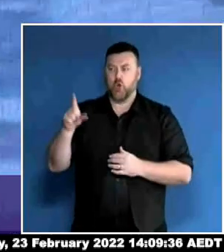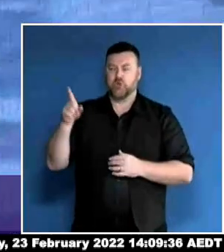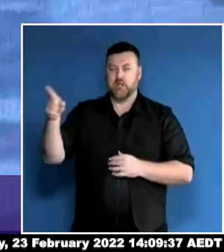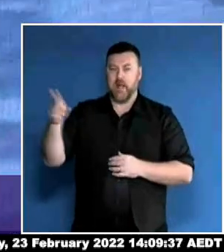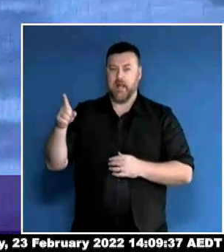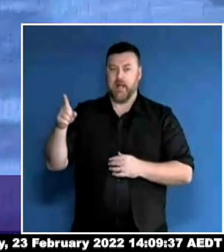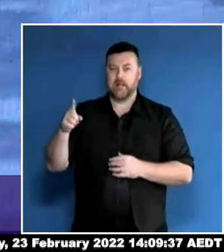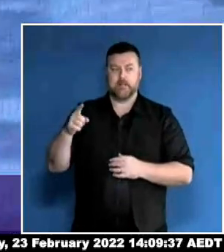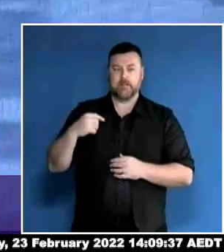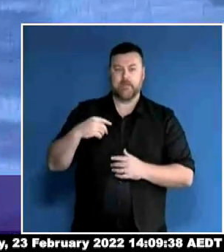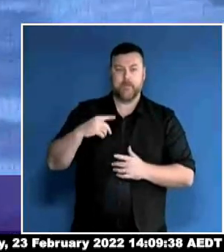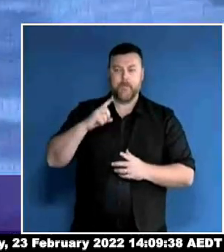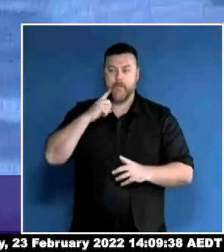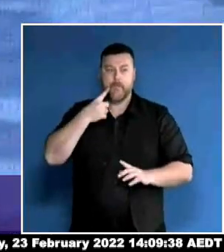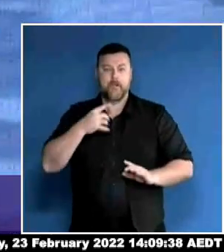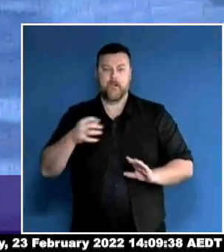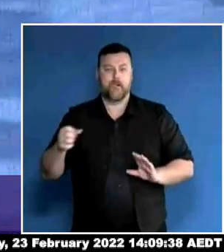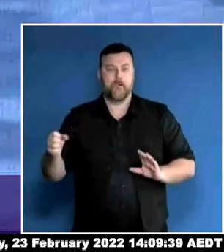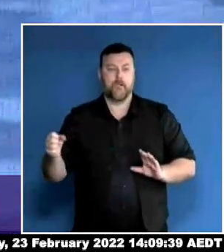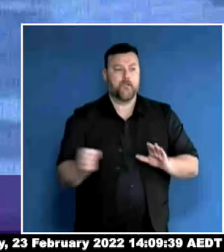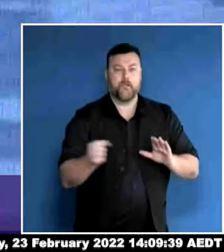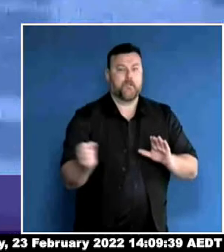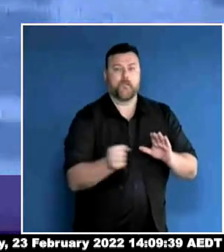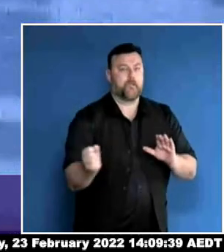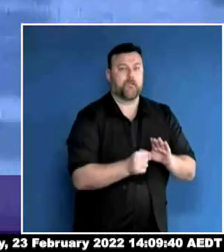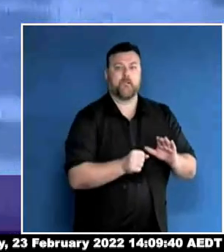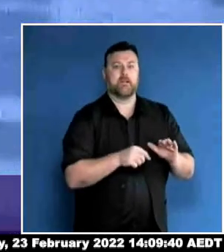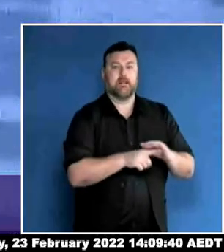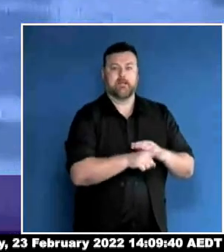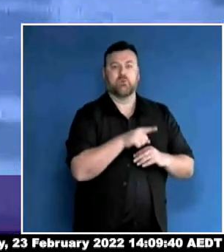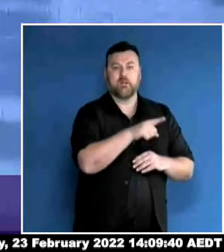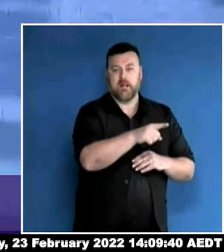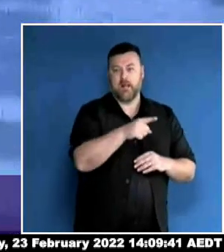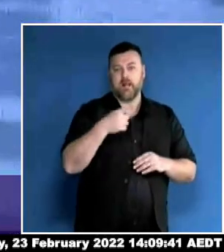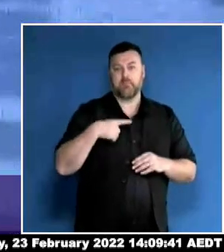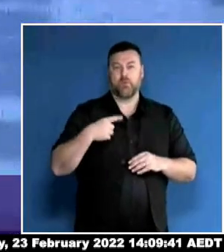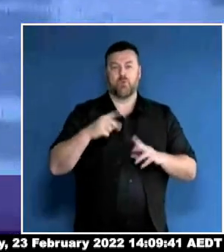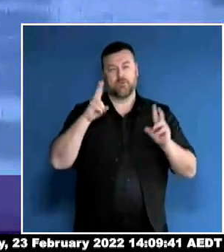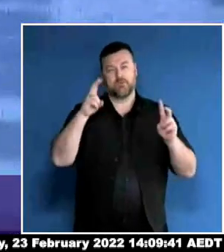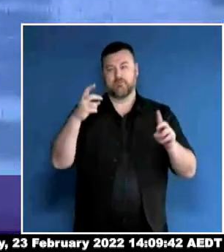program because you thought they were meeting their KPIs. Yes. MS EASTMAN: All right.